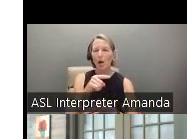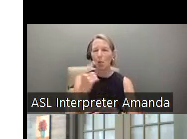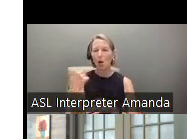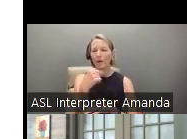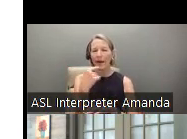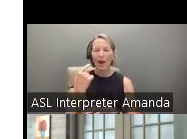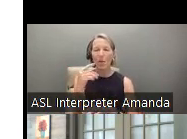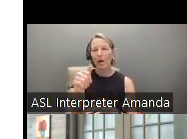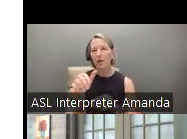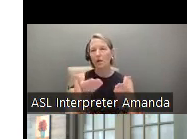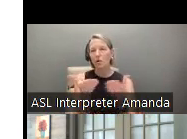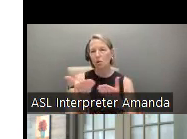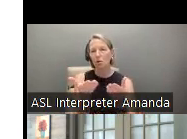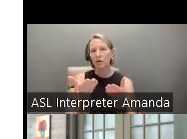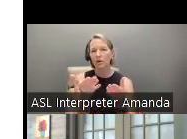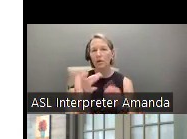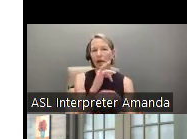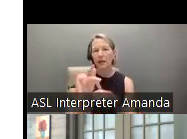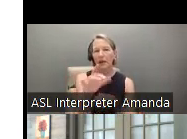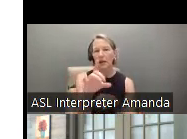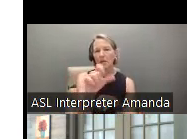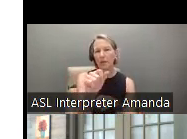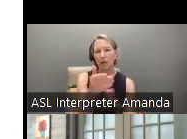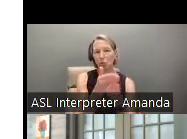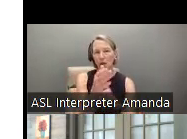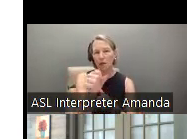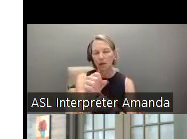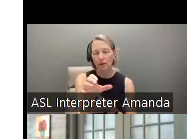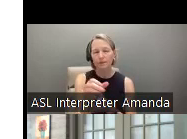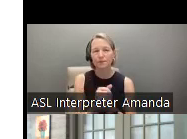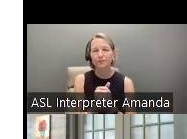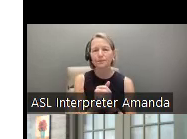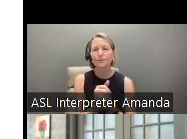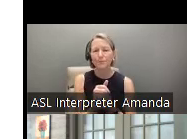um other services available at Disability Rights South Carolina and when we make a referral it